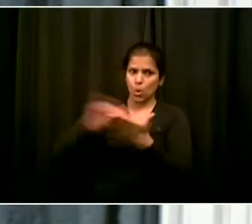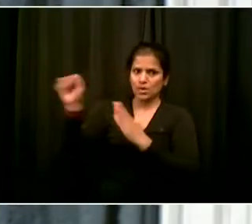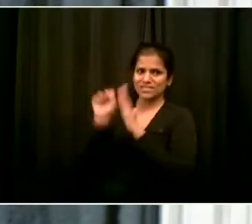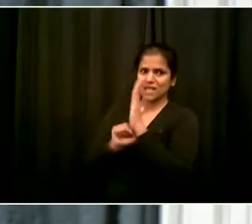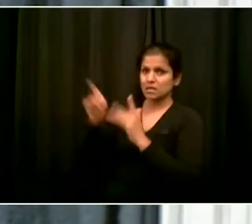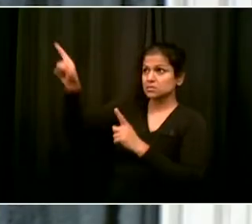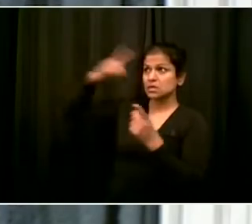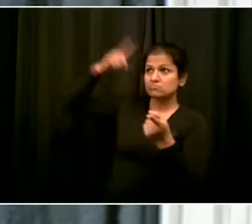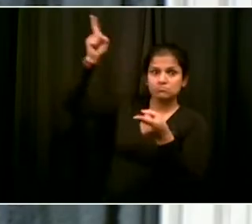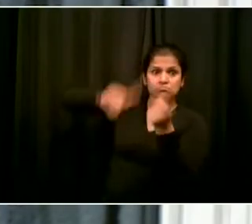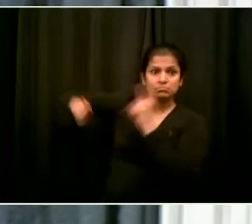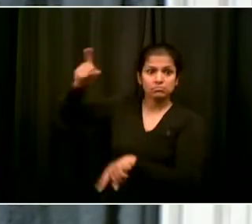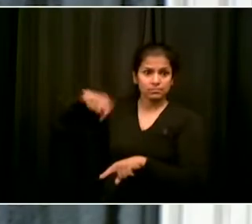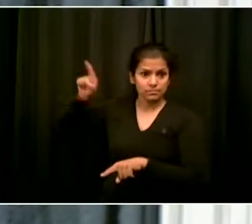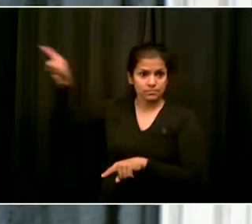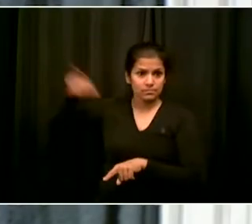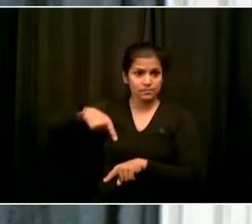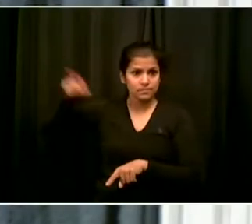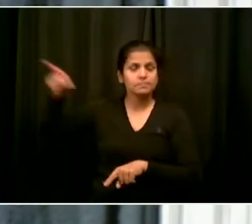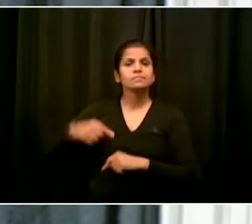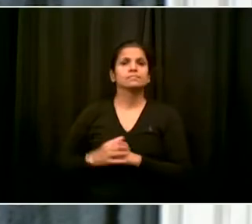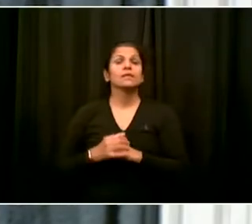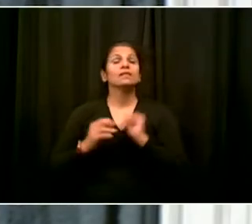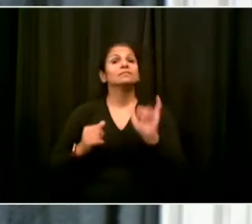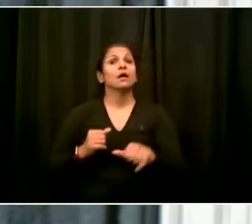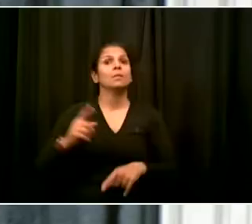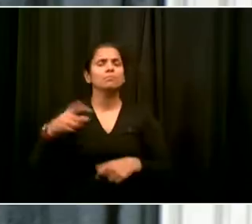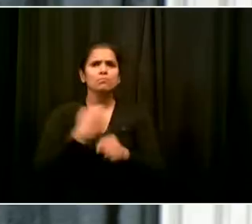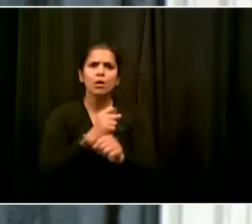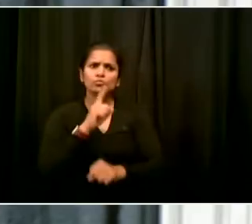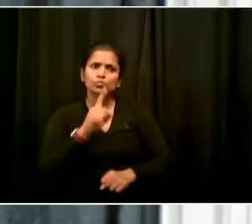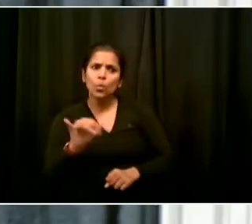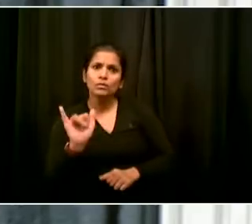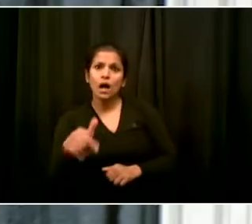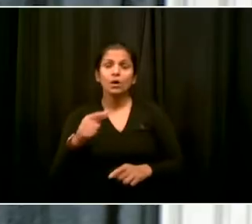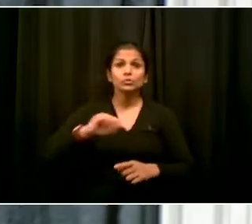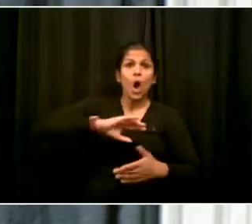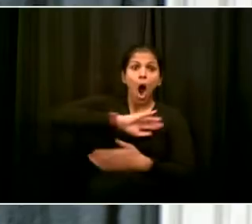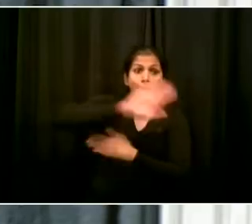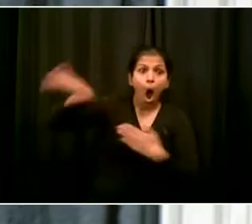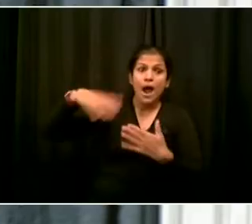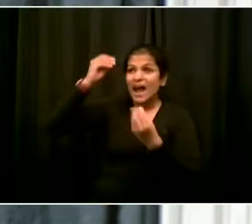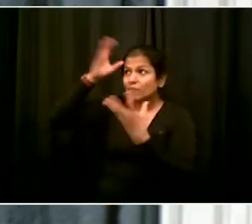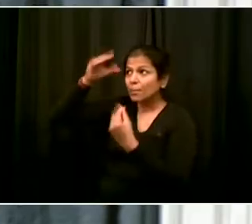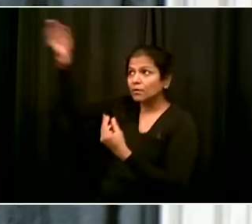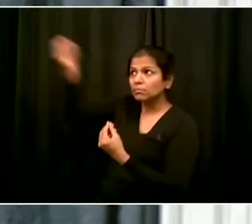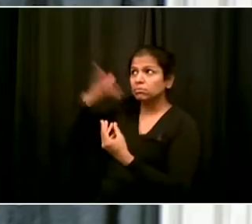FEDERAL GOVERNMENT. AND IT ALSO REQUIRES US TO MAKE